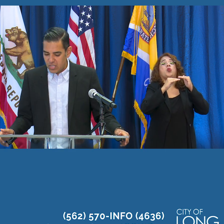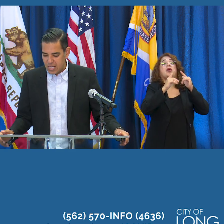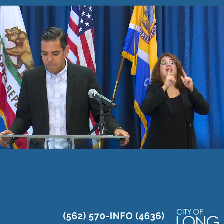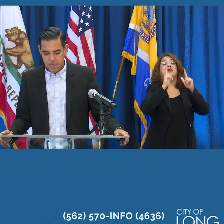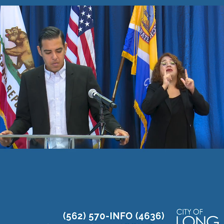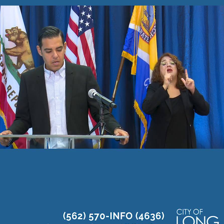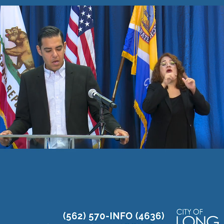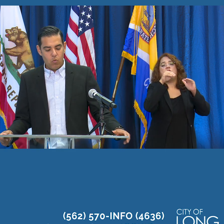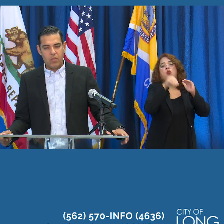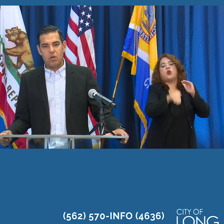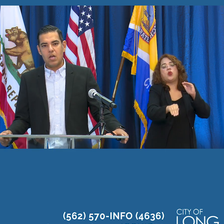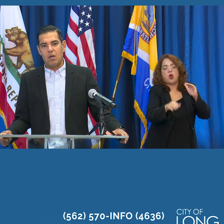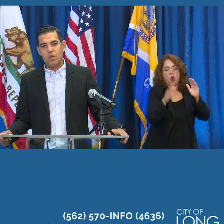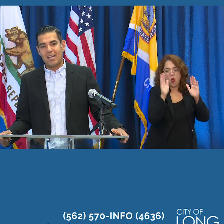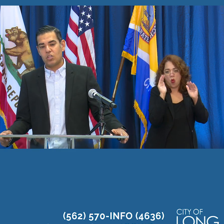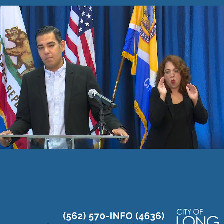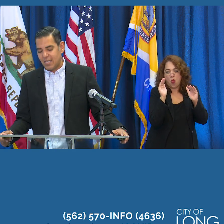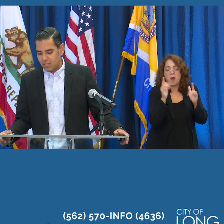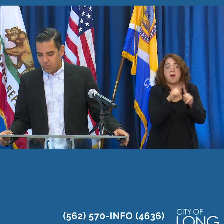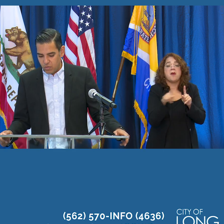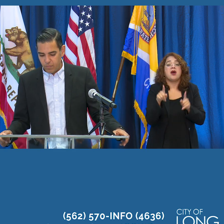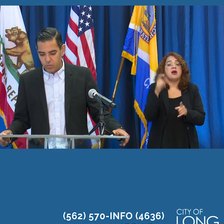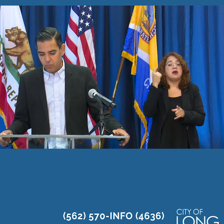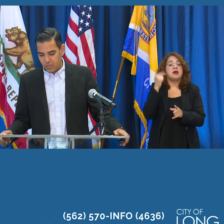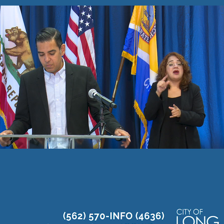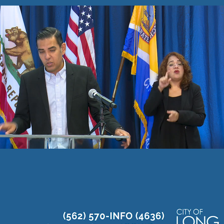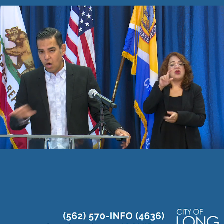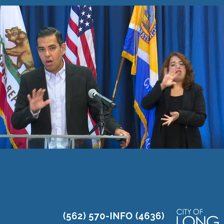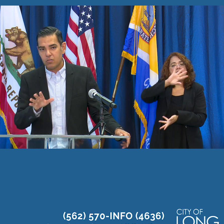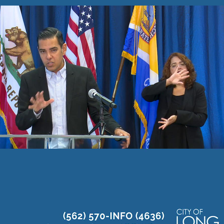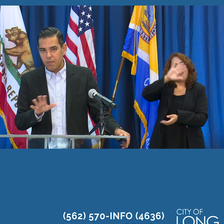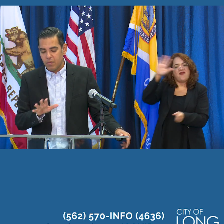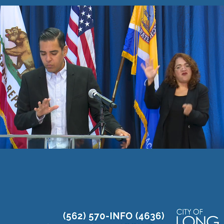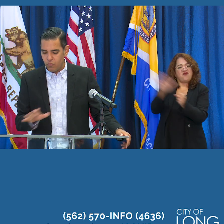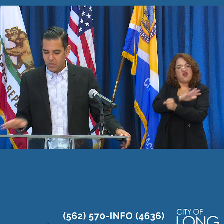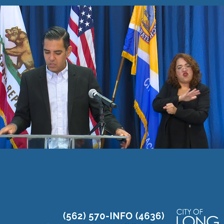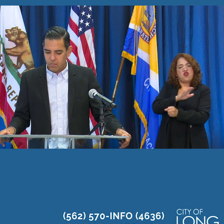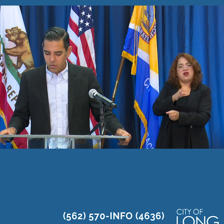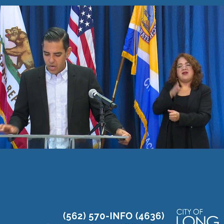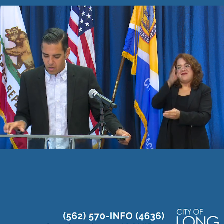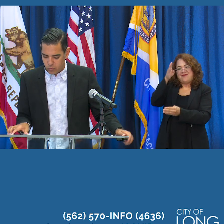state, whether we actually are making some sort of improvements but there are some improvements in some other areas which